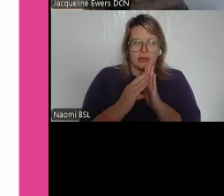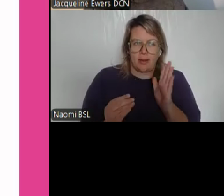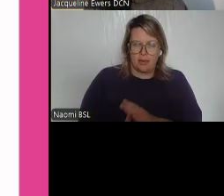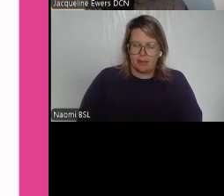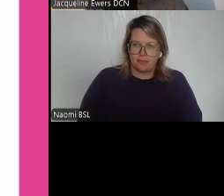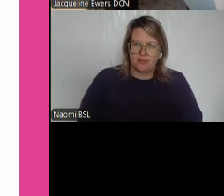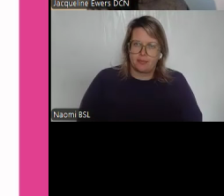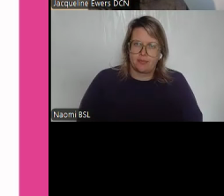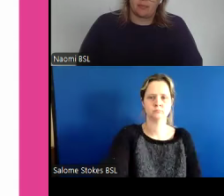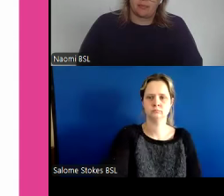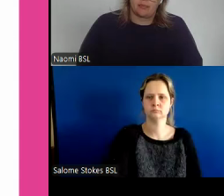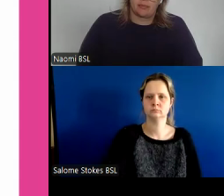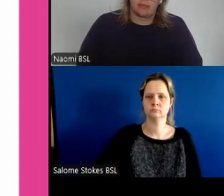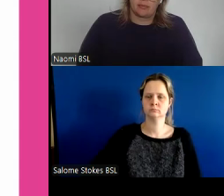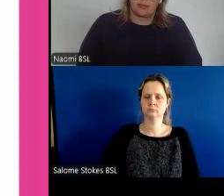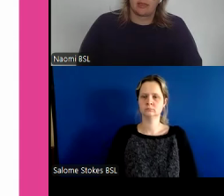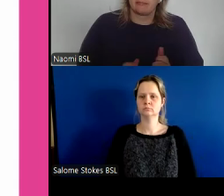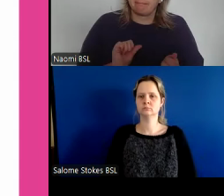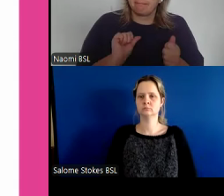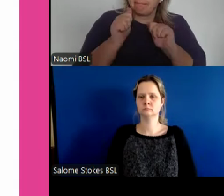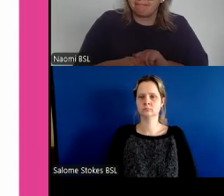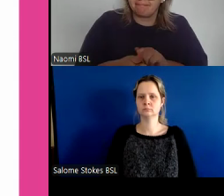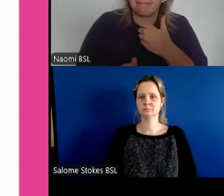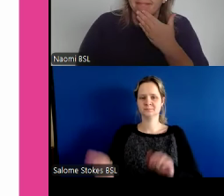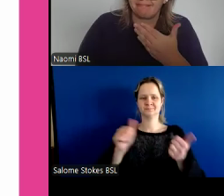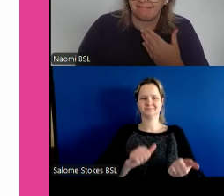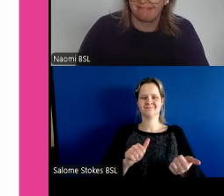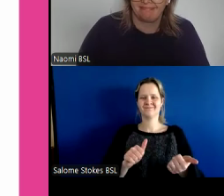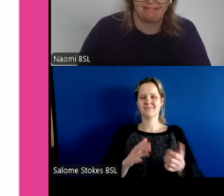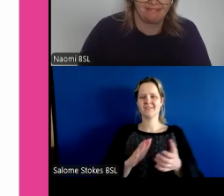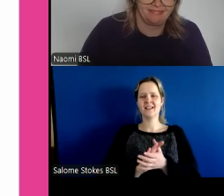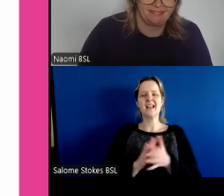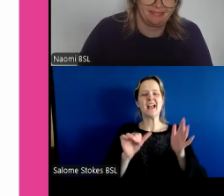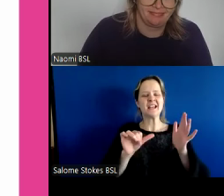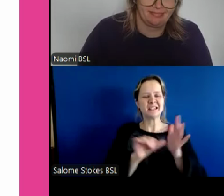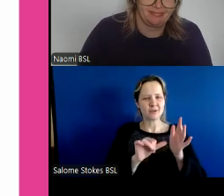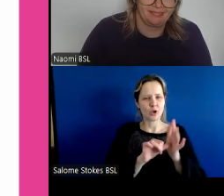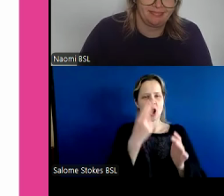Here's the example. It's actually quite difficult to find examples in the arts and culture sector.